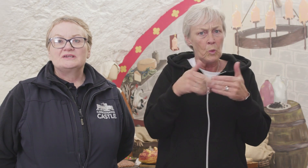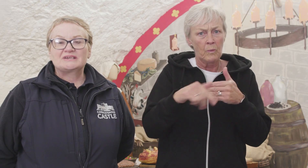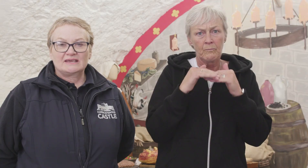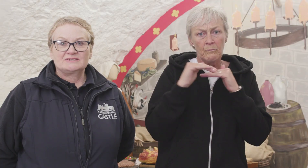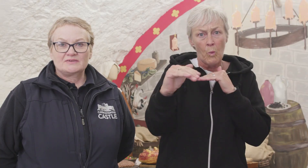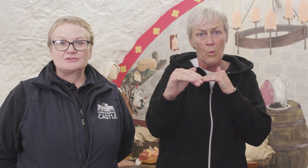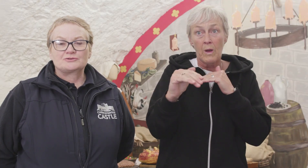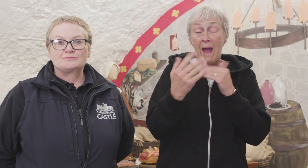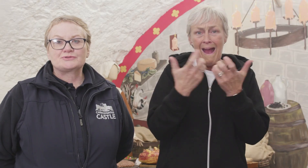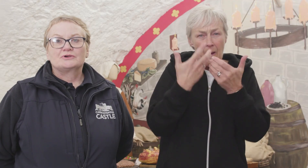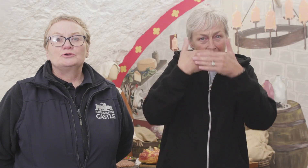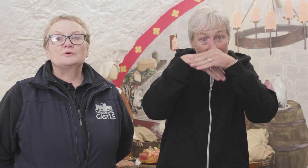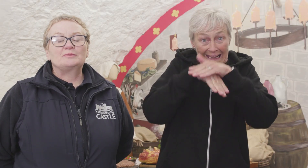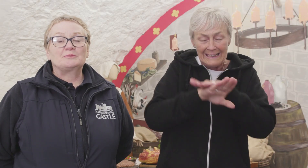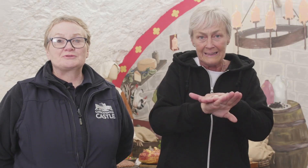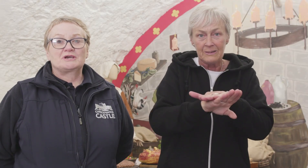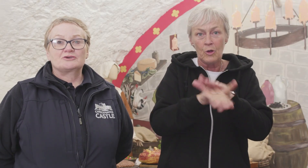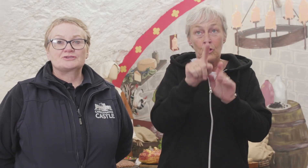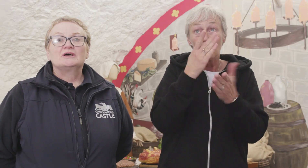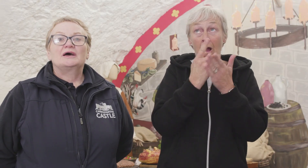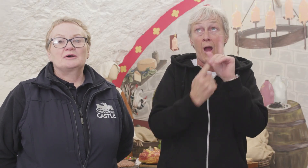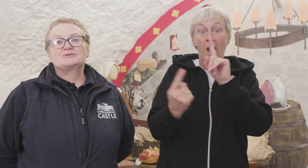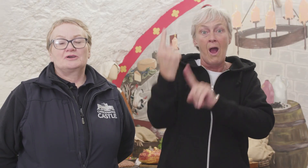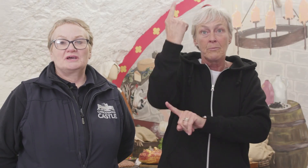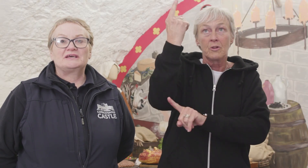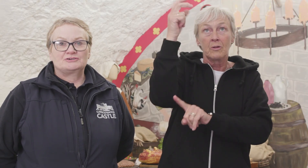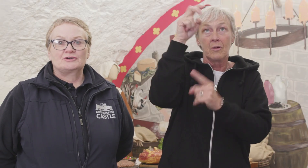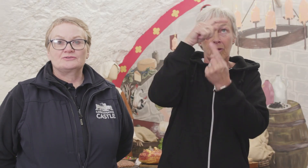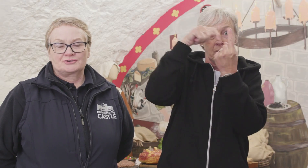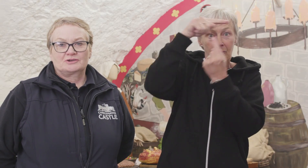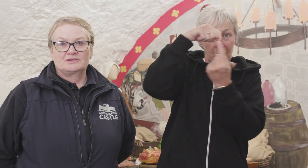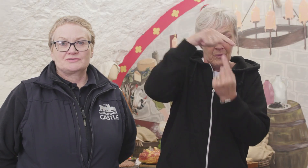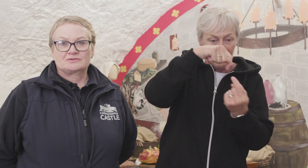To get into these rooms, you would've been upstairs and come down an internal staircase.